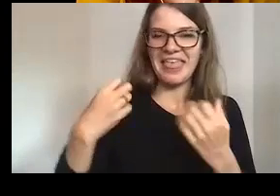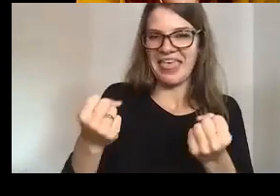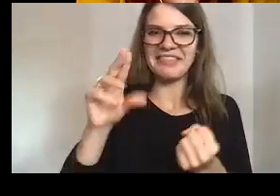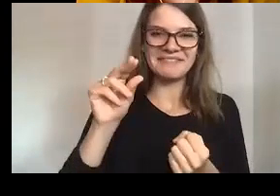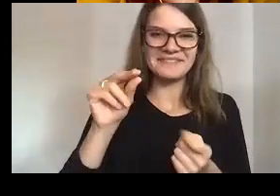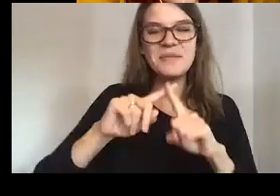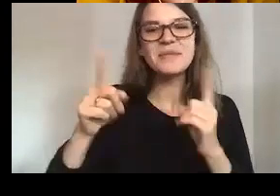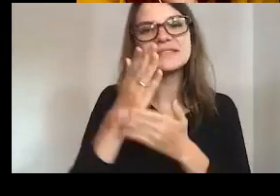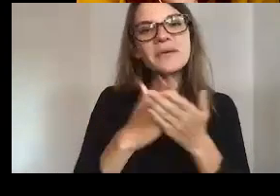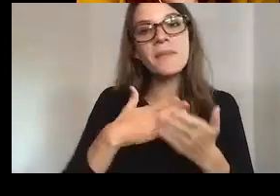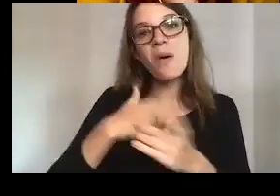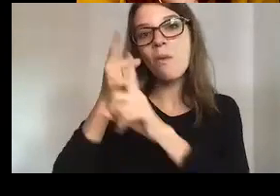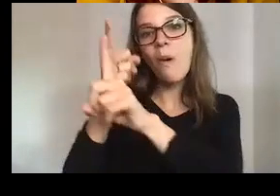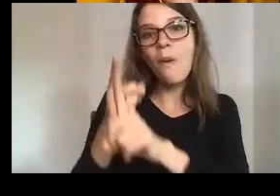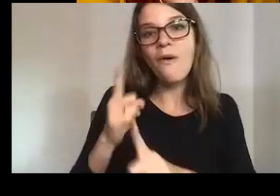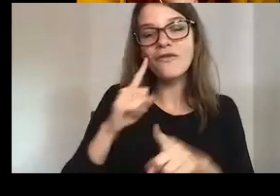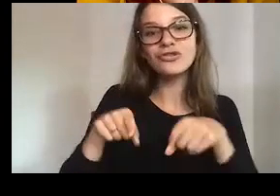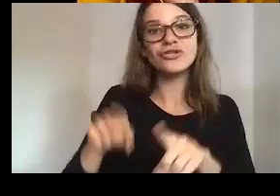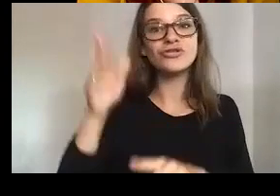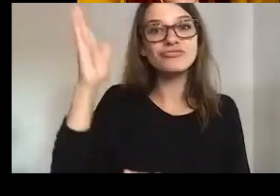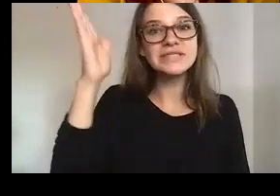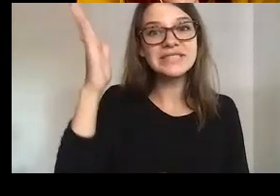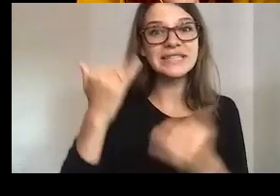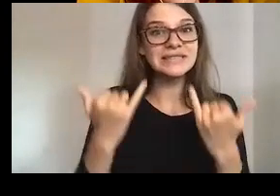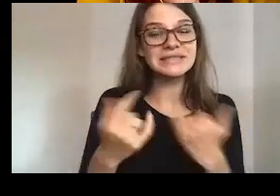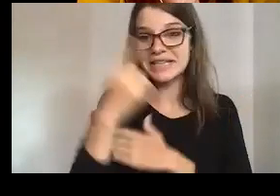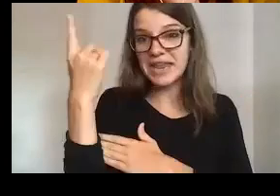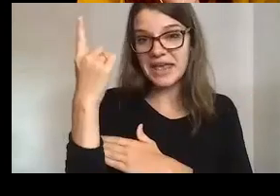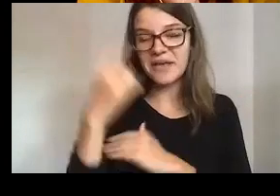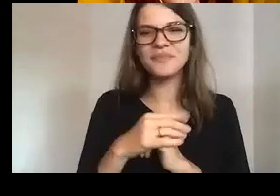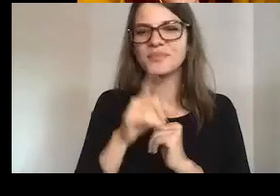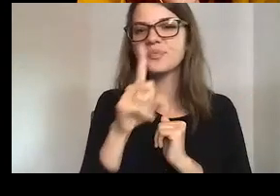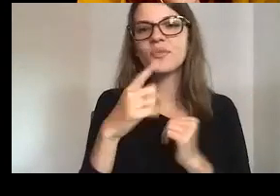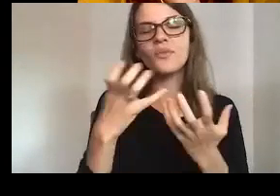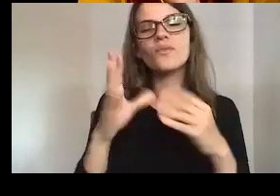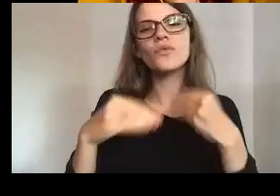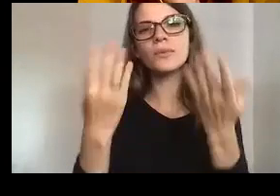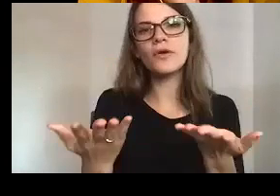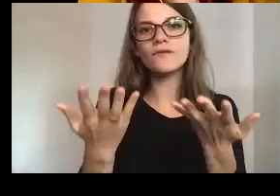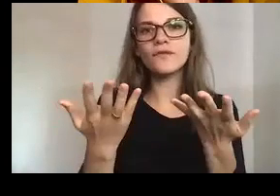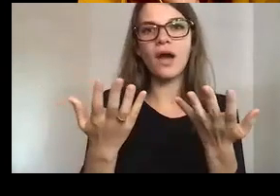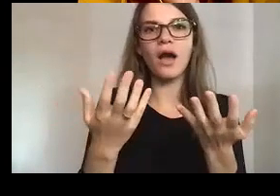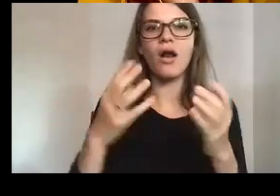of my goals for this presentation today are really to provide a forum to share experiences